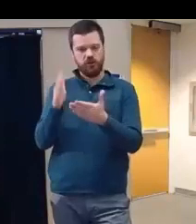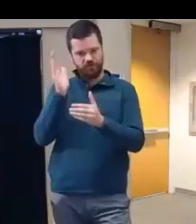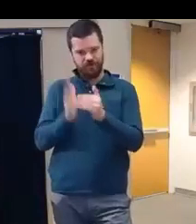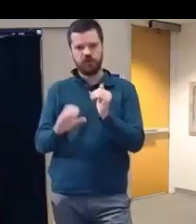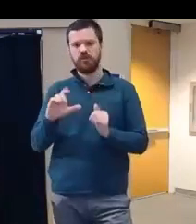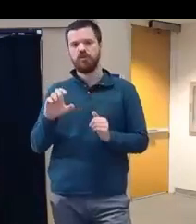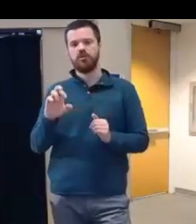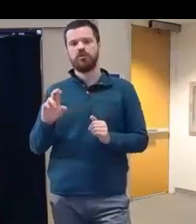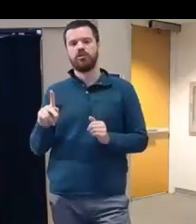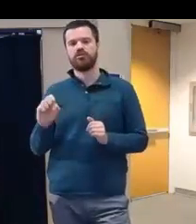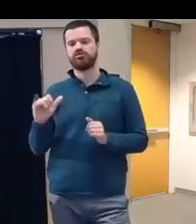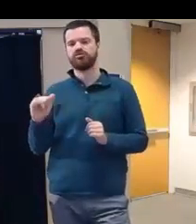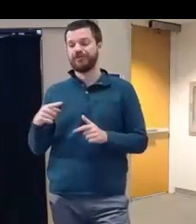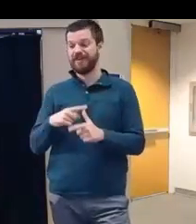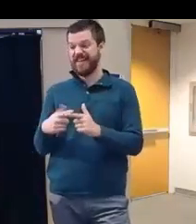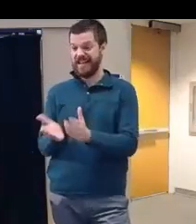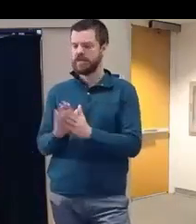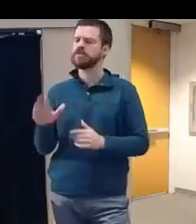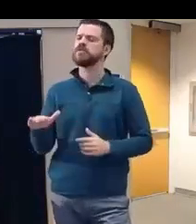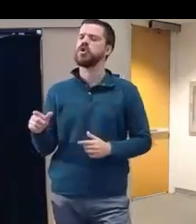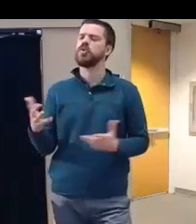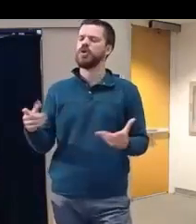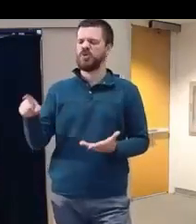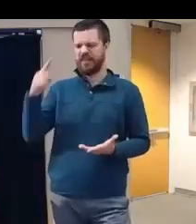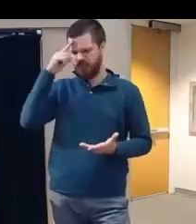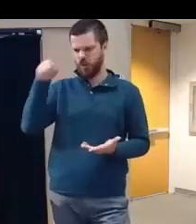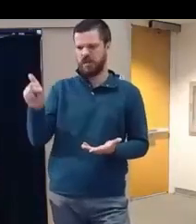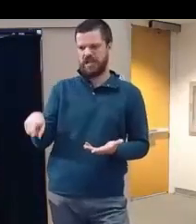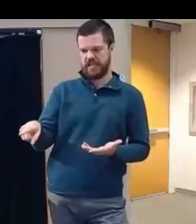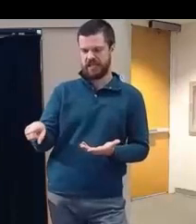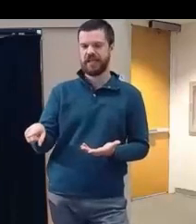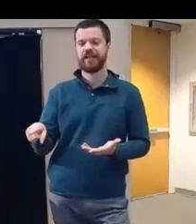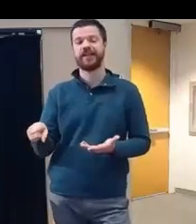the previous year and asked them what what they thought they needed and then you could see that a